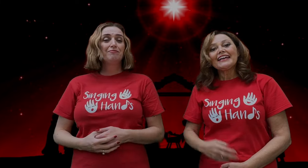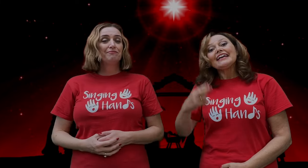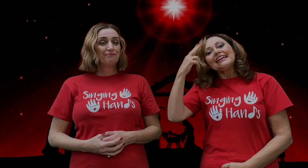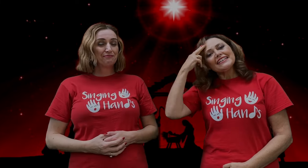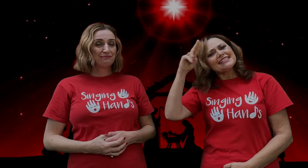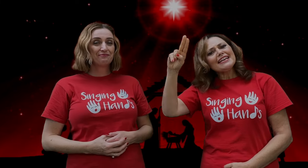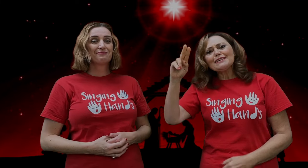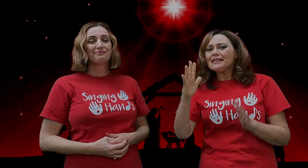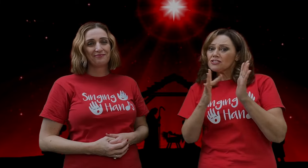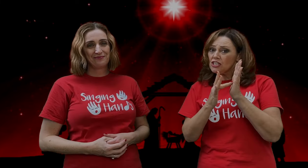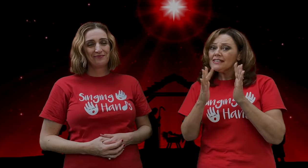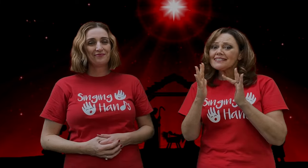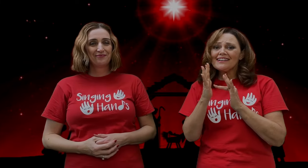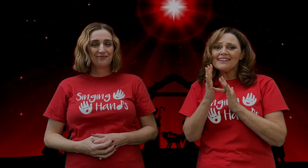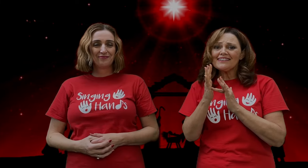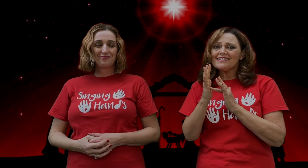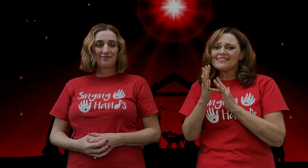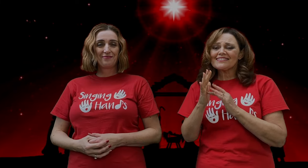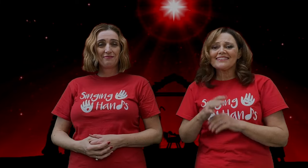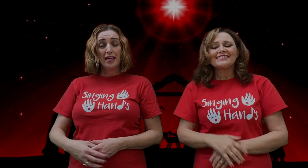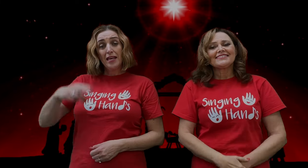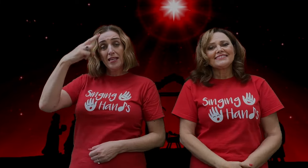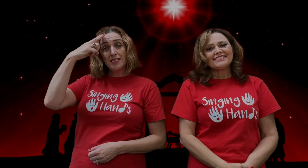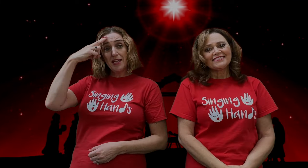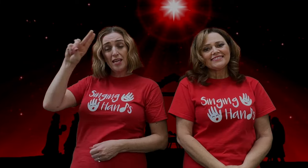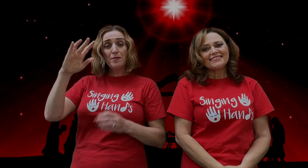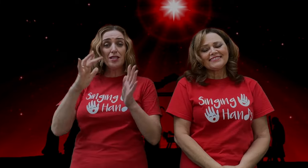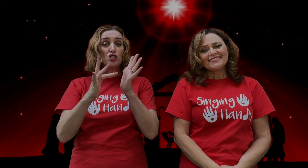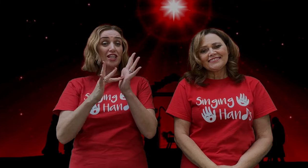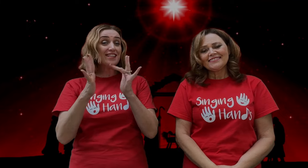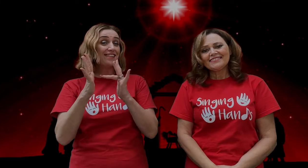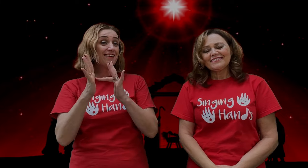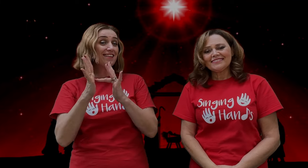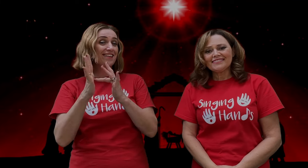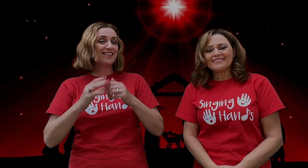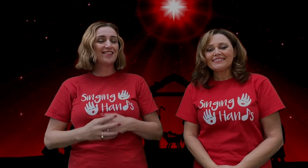His name is Jesus (his name is Jesus)